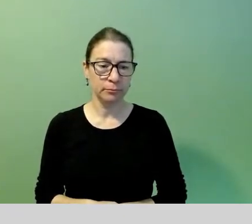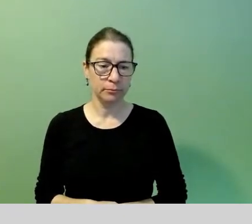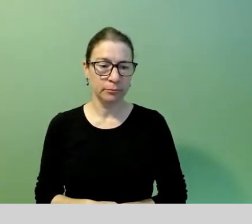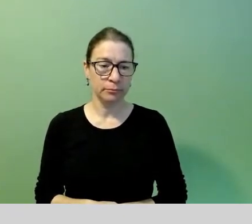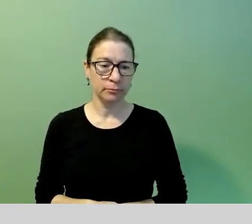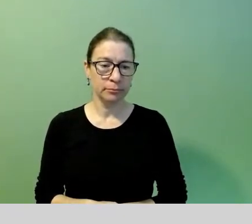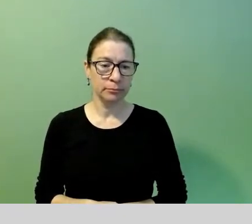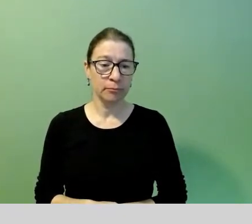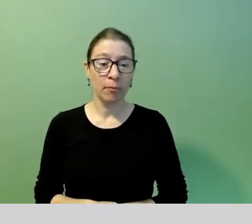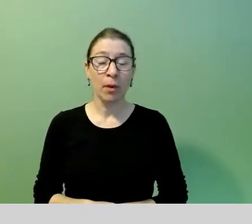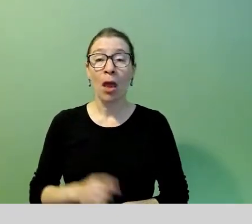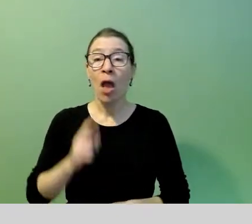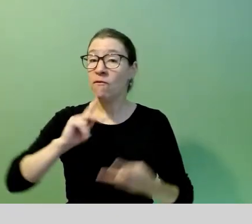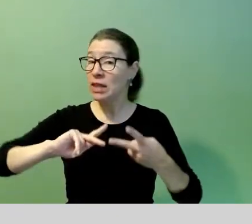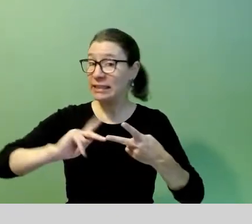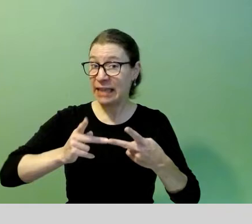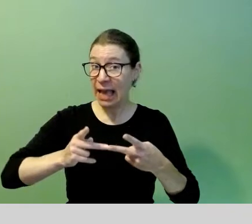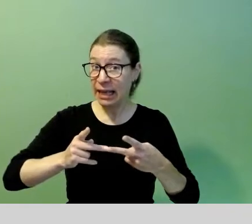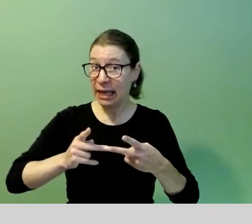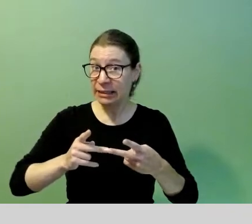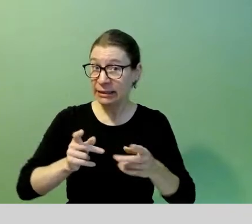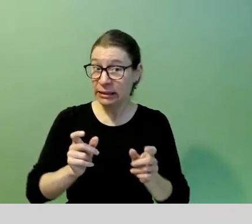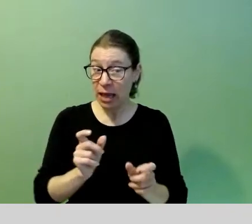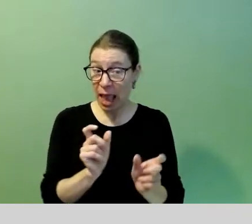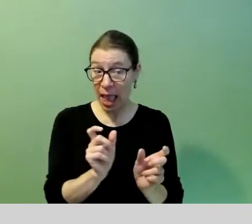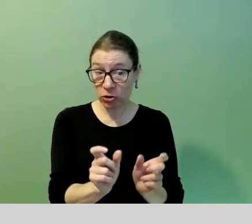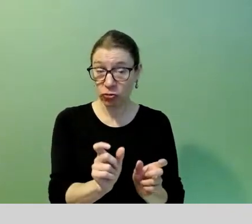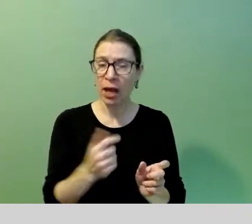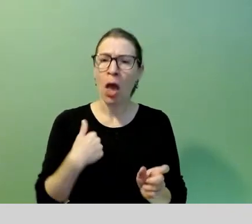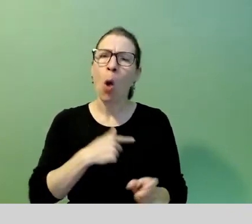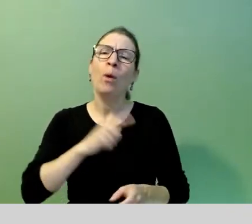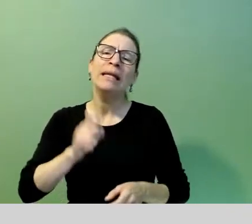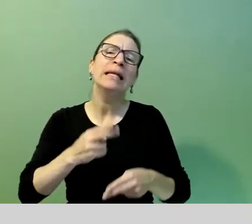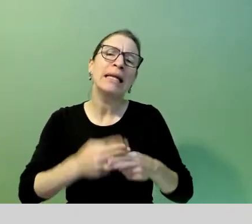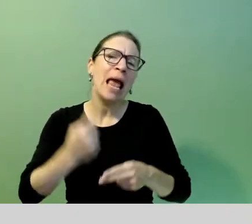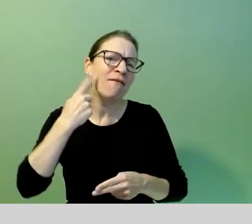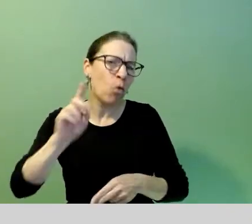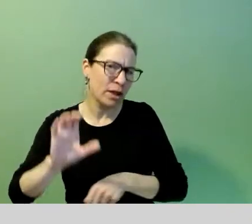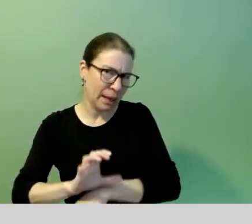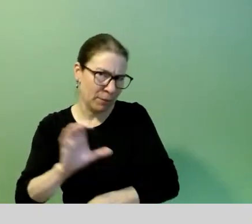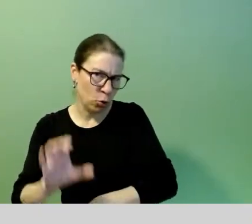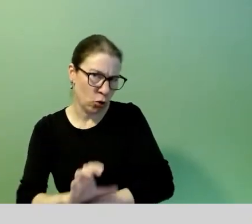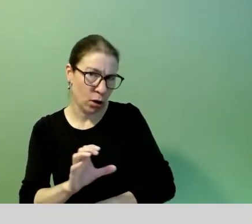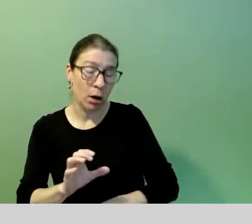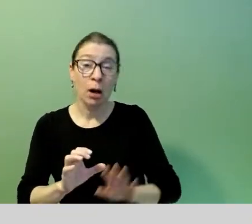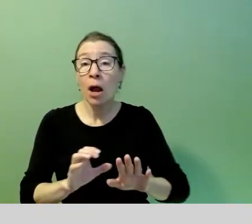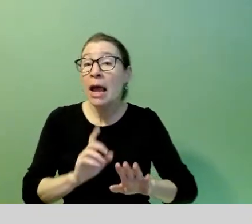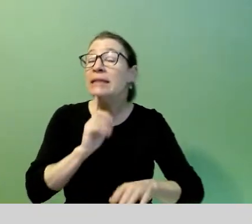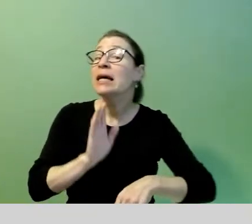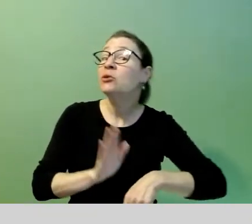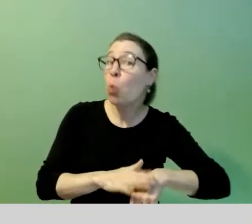For the second entry, we need the name the computers care about. It does warn you that the name here must be usable